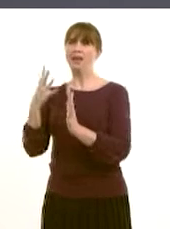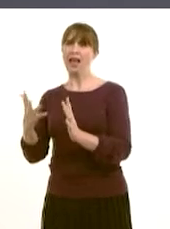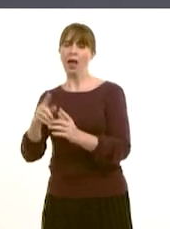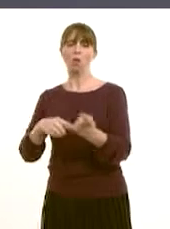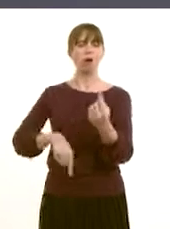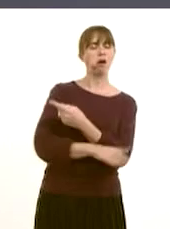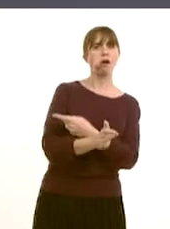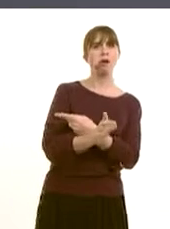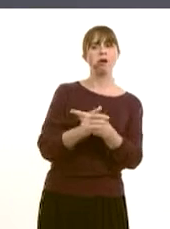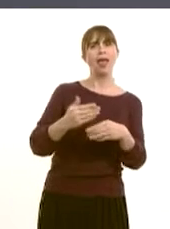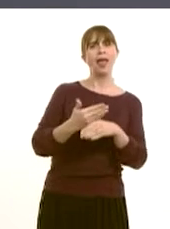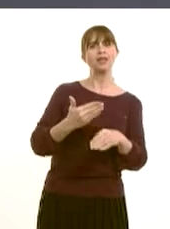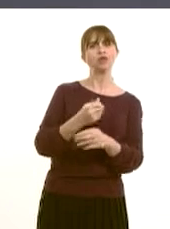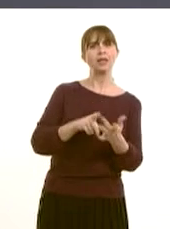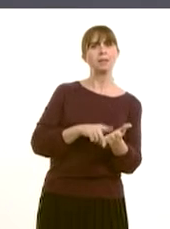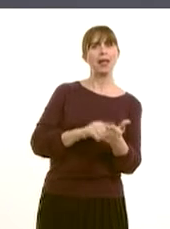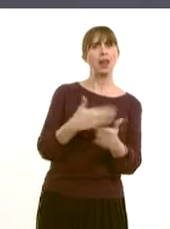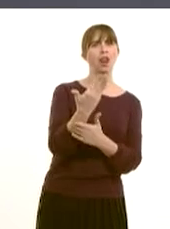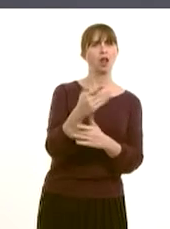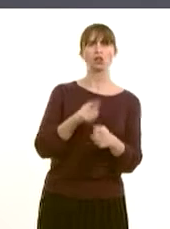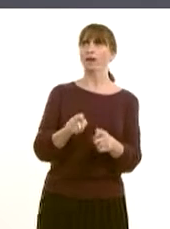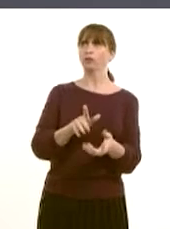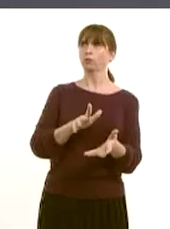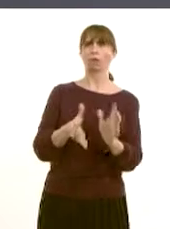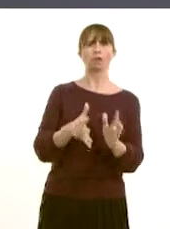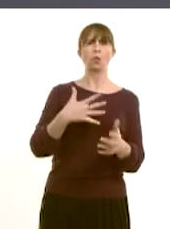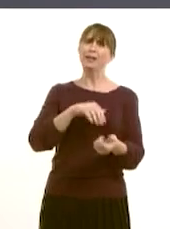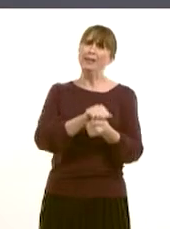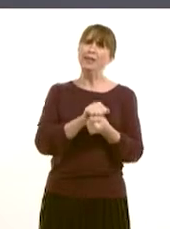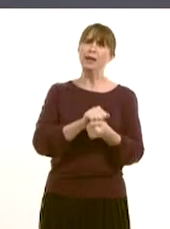What can the Welsh Government do to protect the family life of shop workers in Wales?